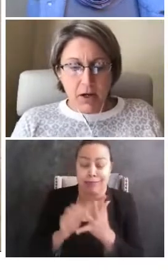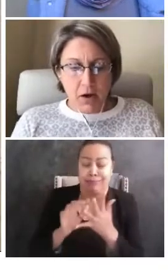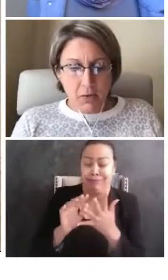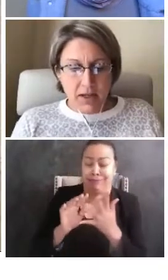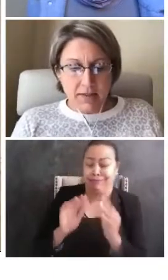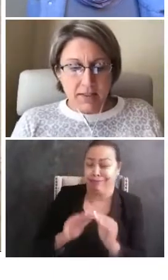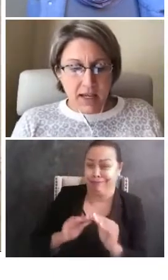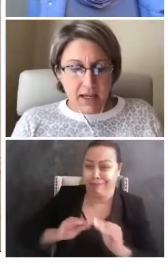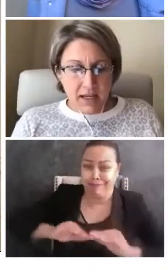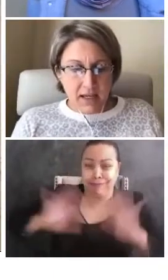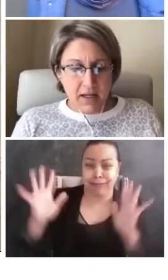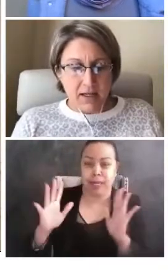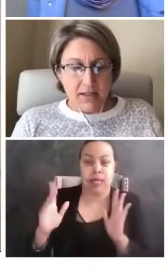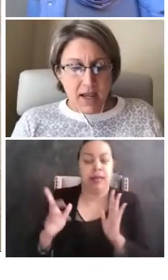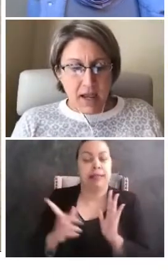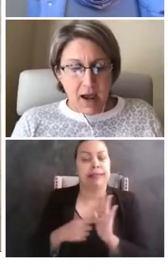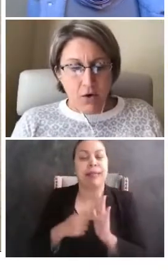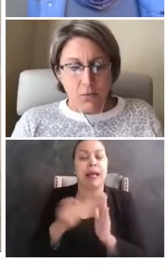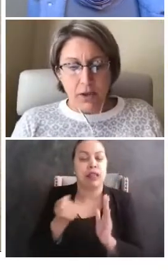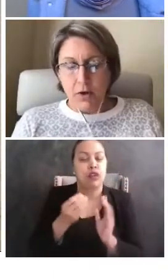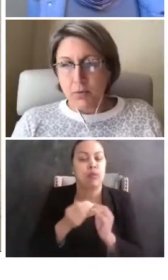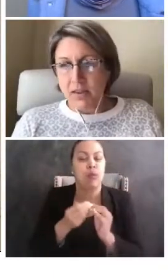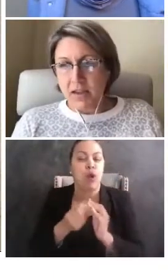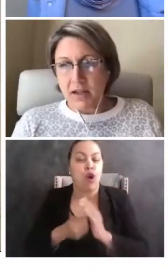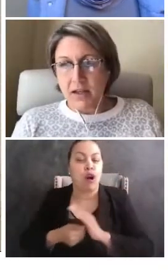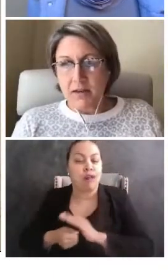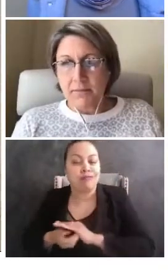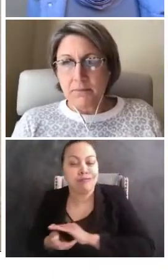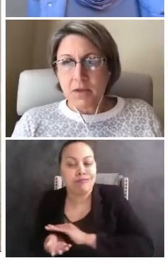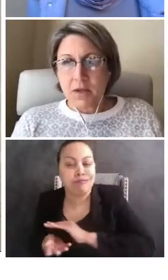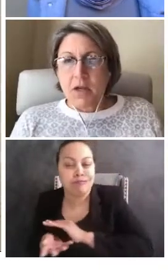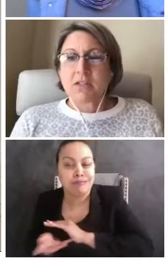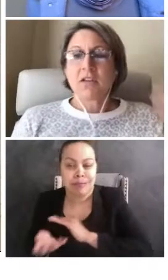But all day we are breathing it in.